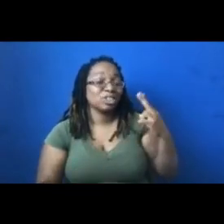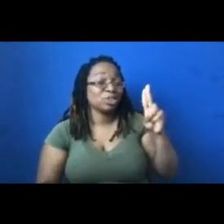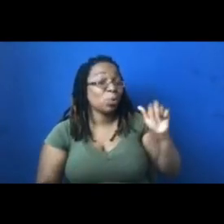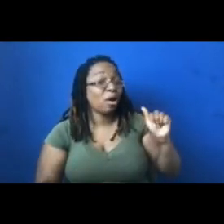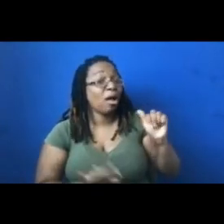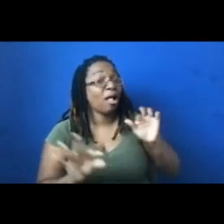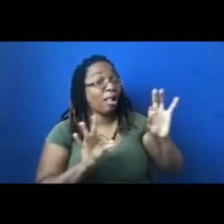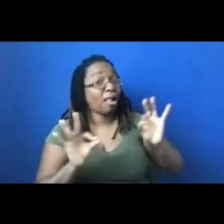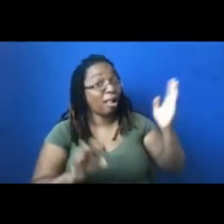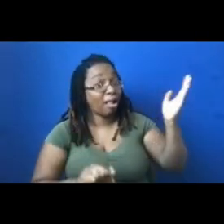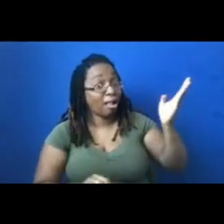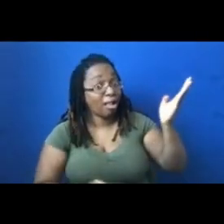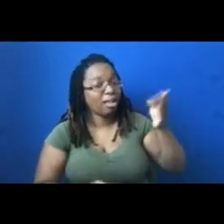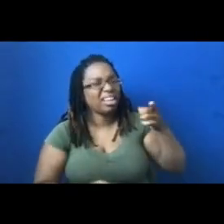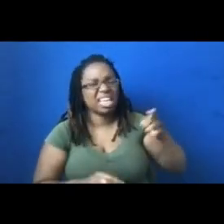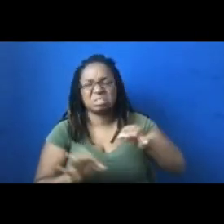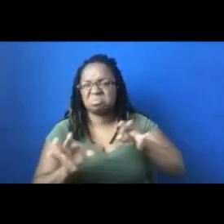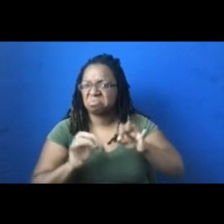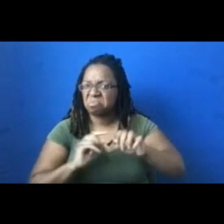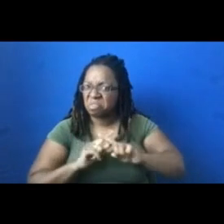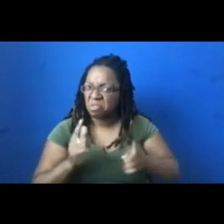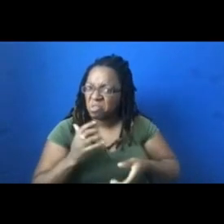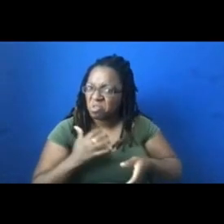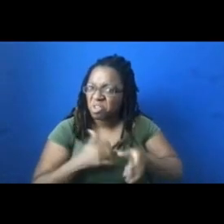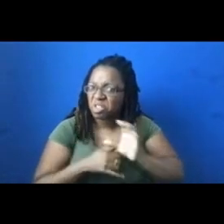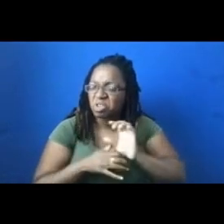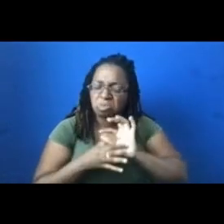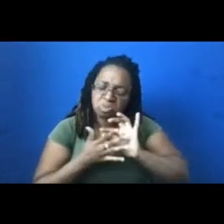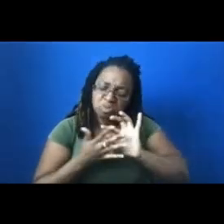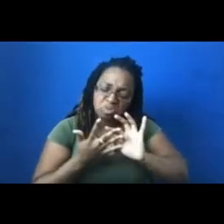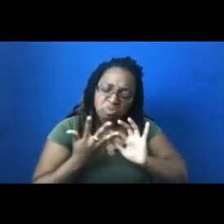the criteria that constitute a good job. And they're very